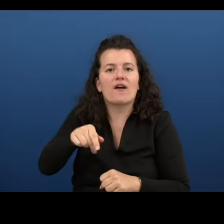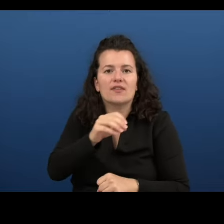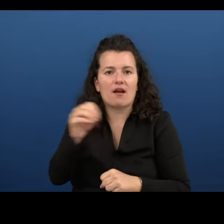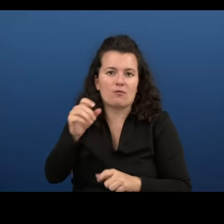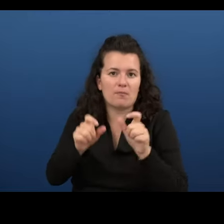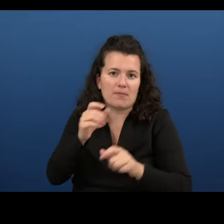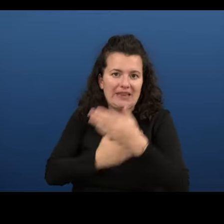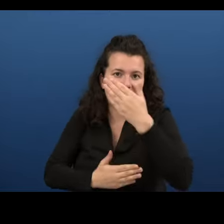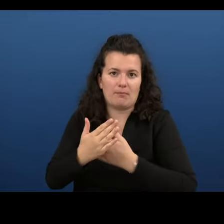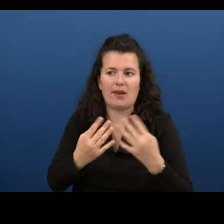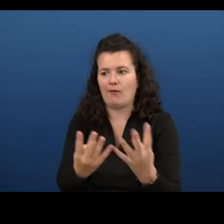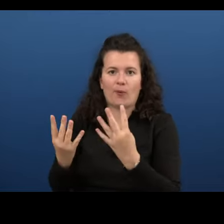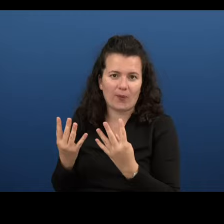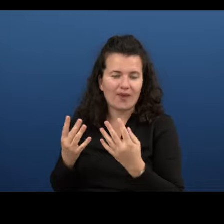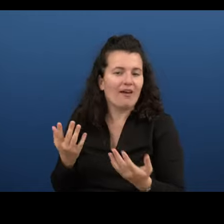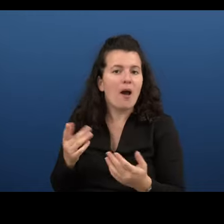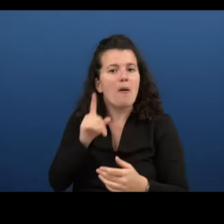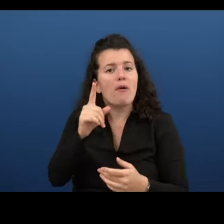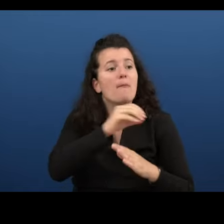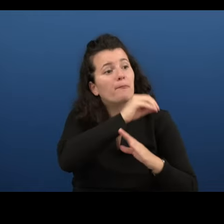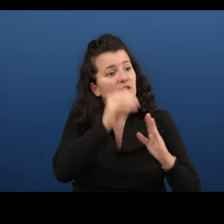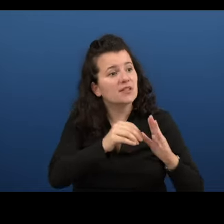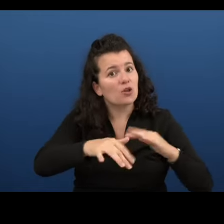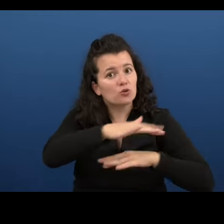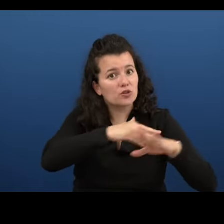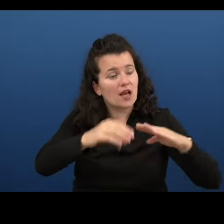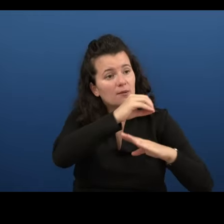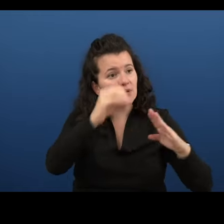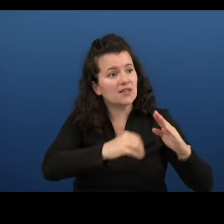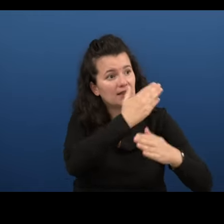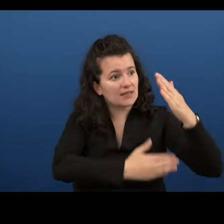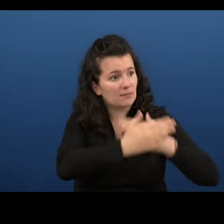we're doing building his own to be accessible, we're putting in place.